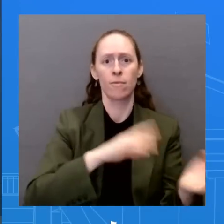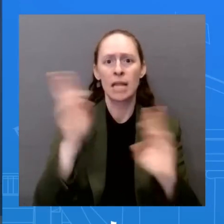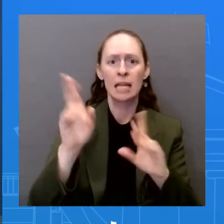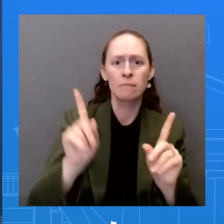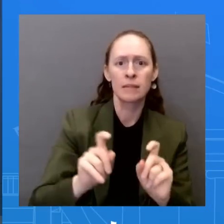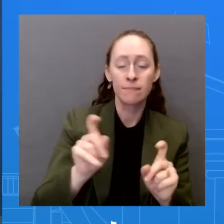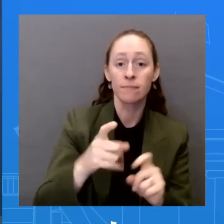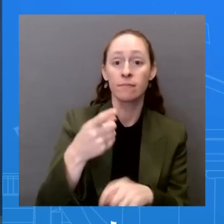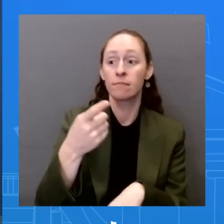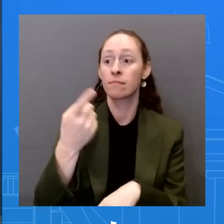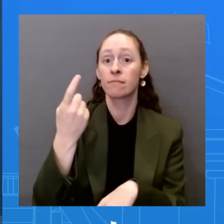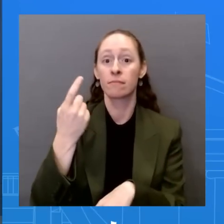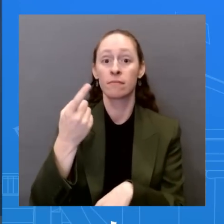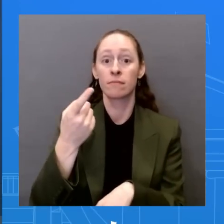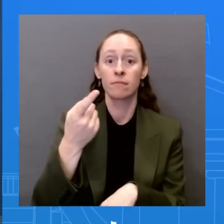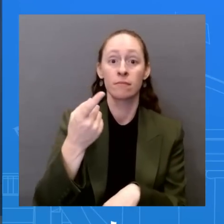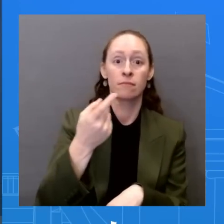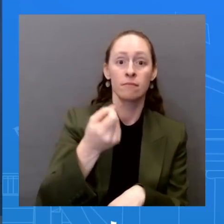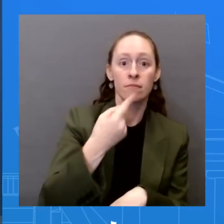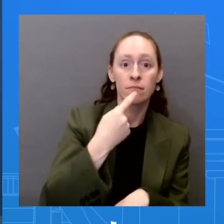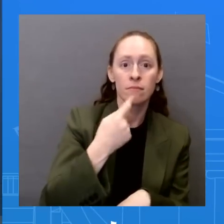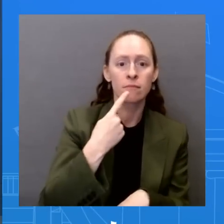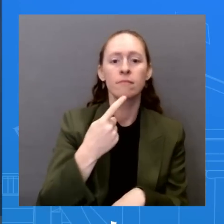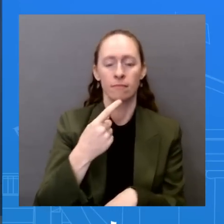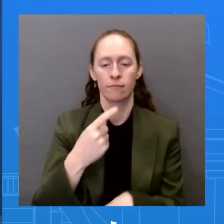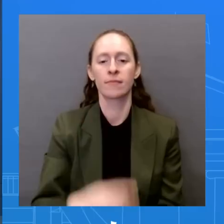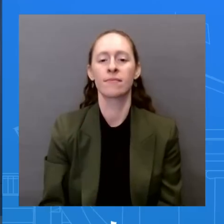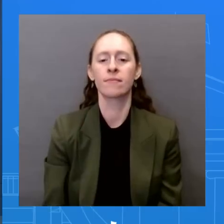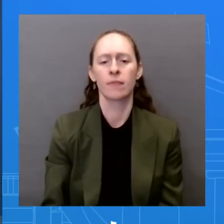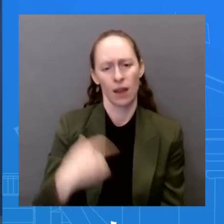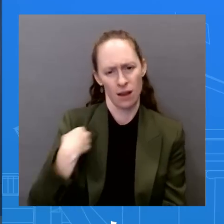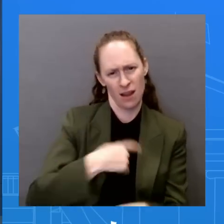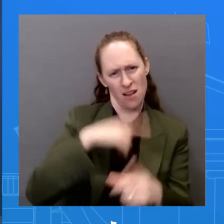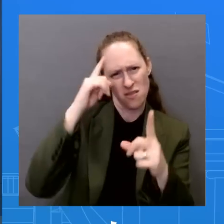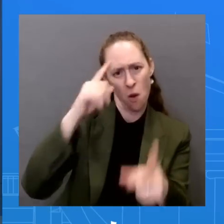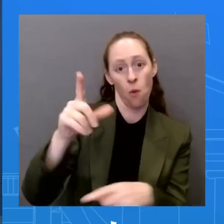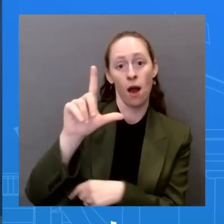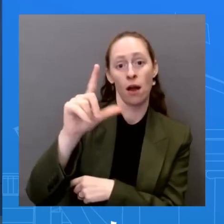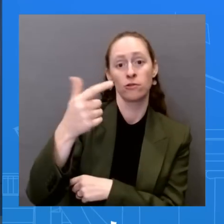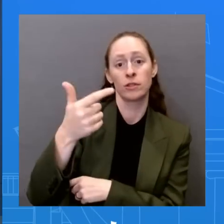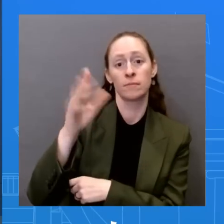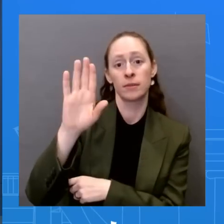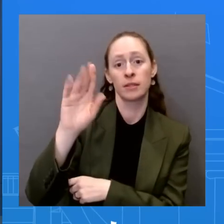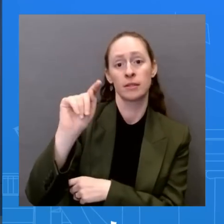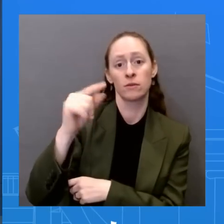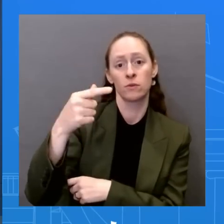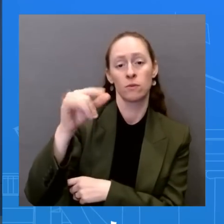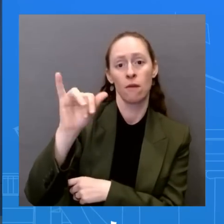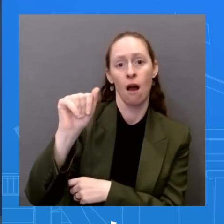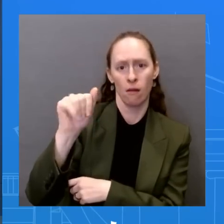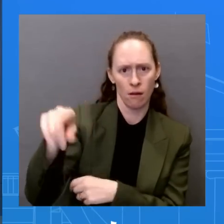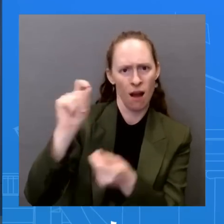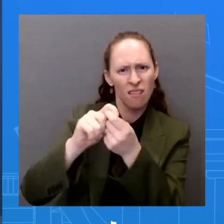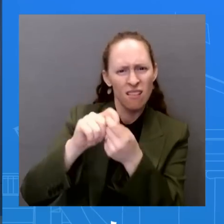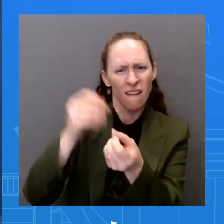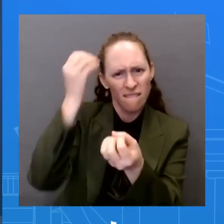know how to reduce their risk. Together, those efforts are leading to positive trends in the data that CDC has collected